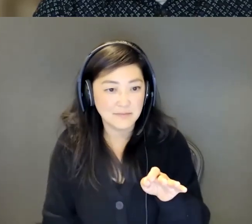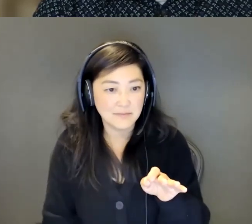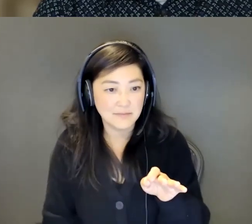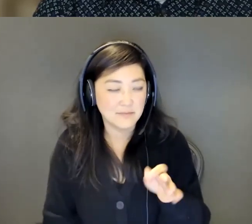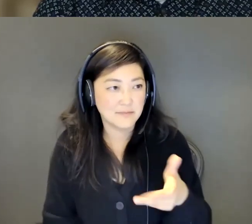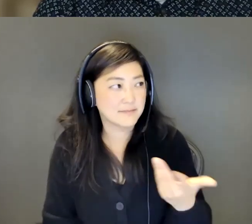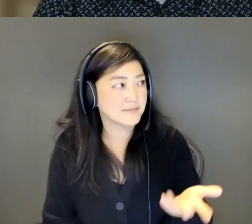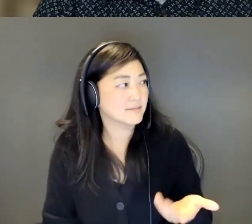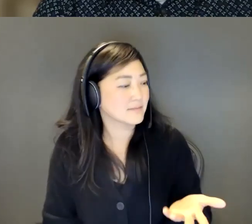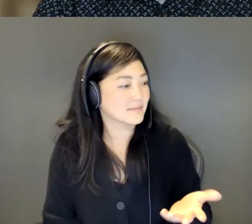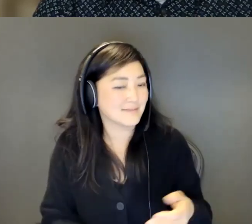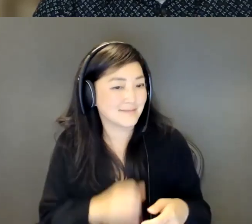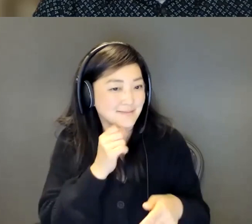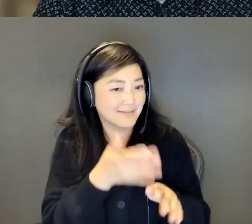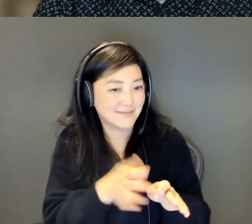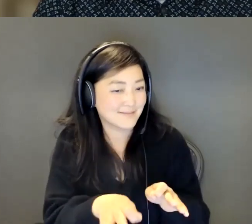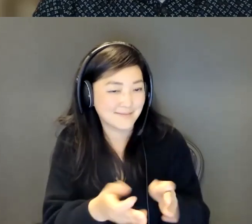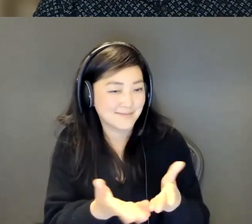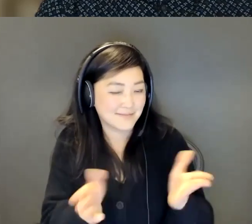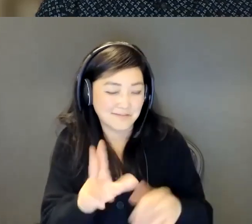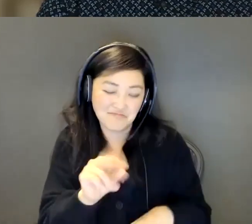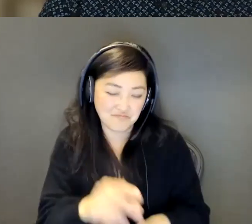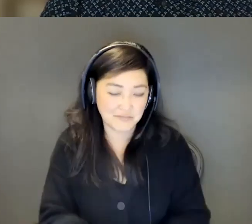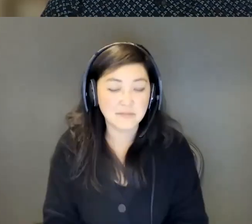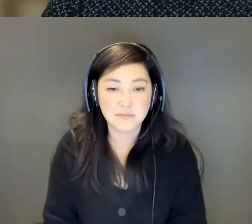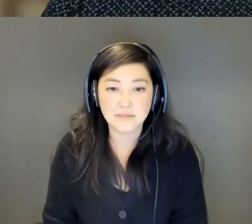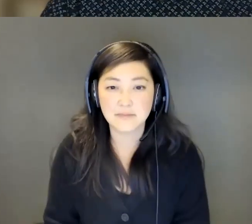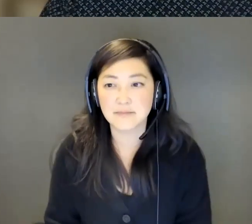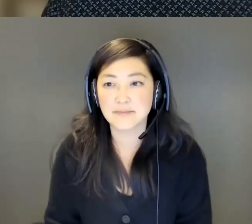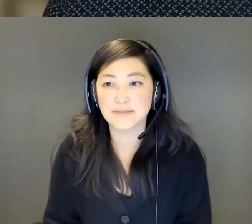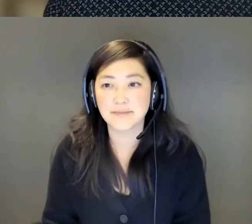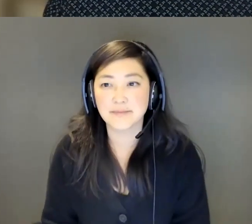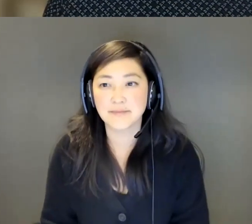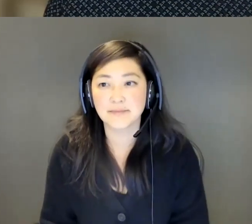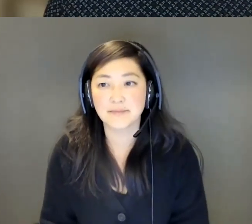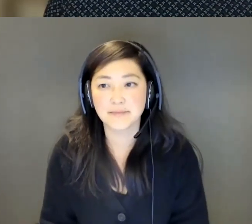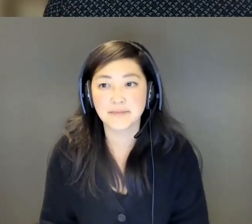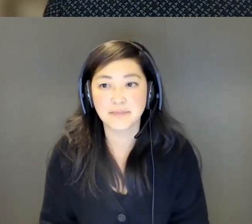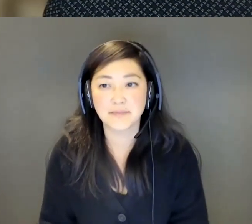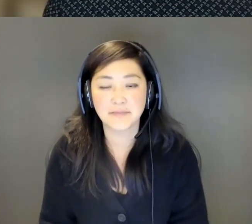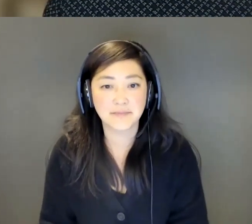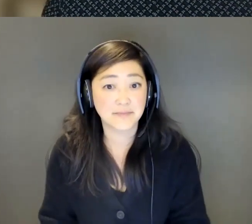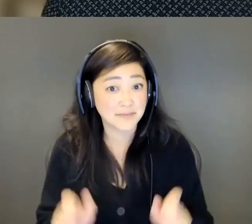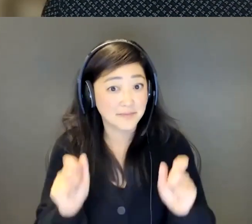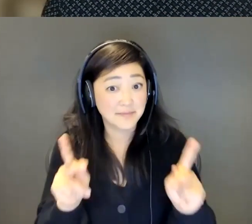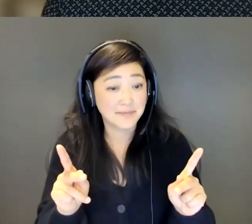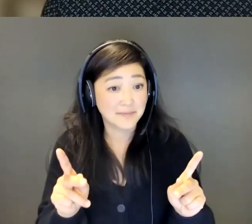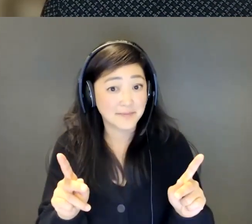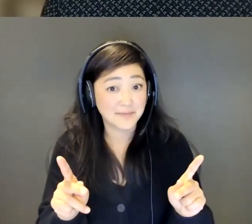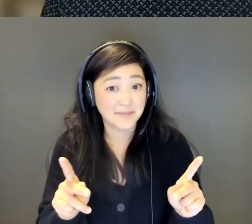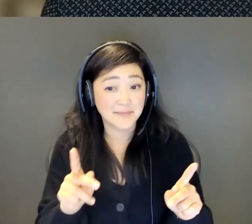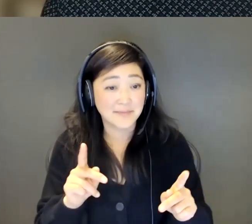it's not a simple thing. That's all. Tim: Okay. Well, that's all the time we have.